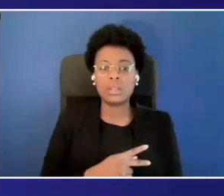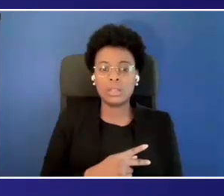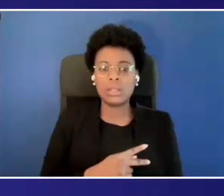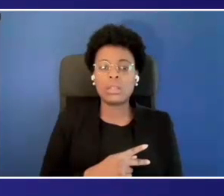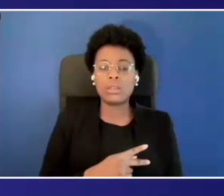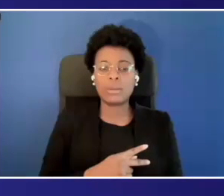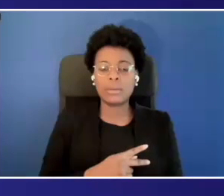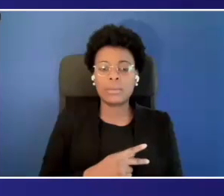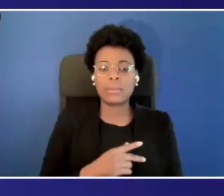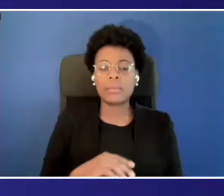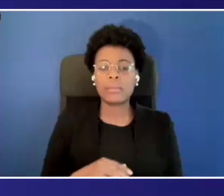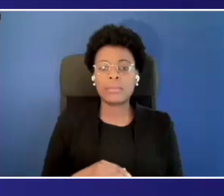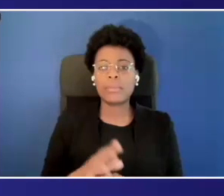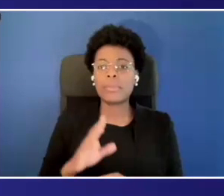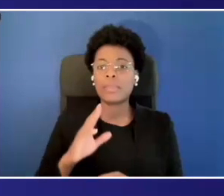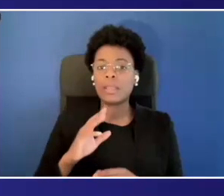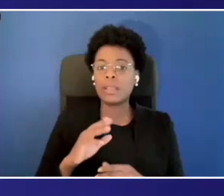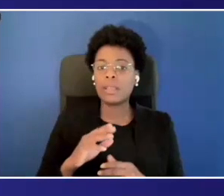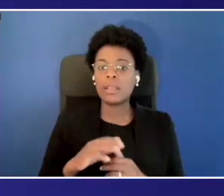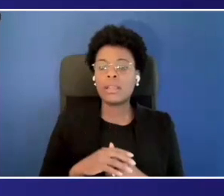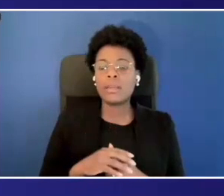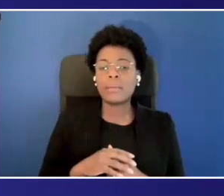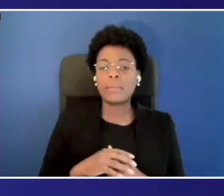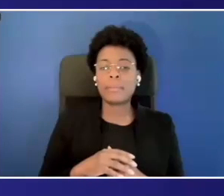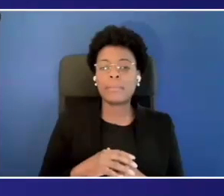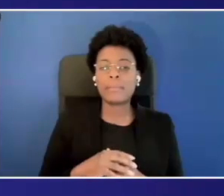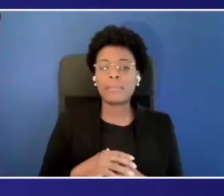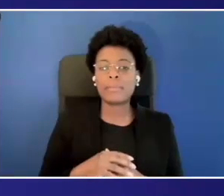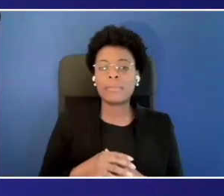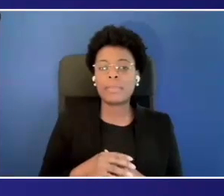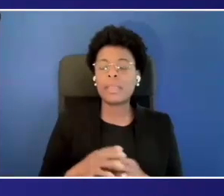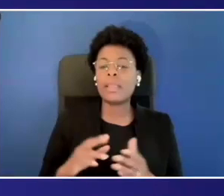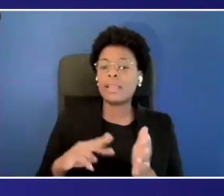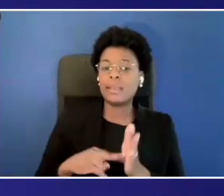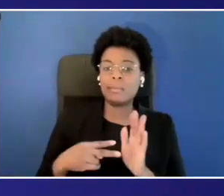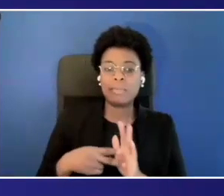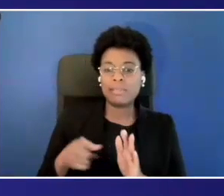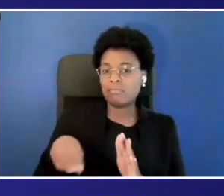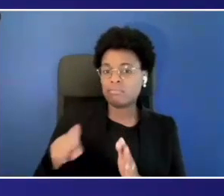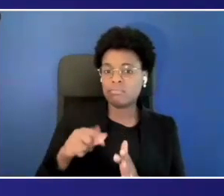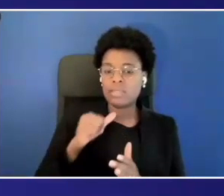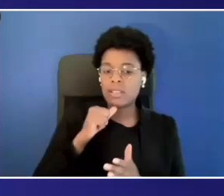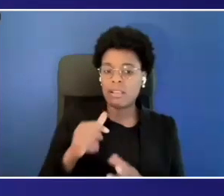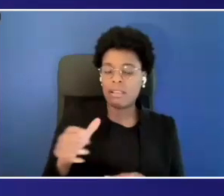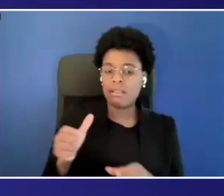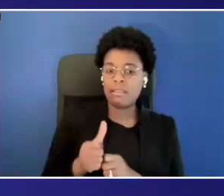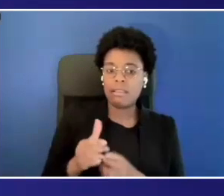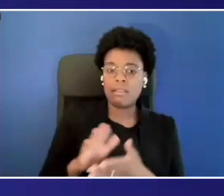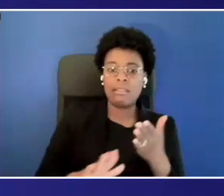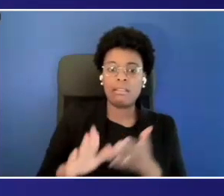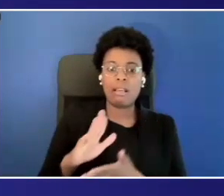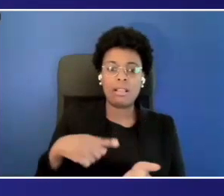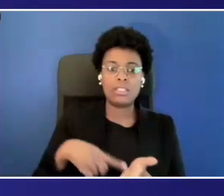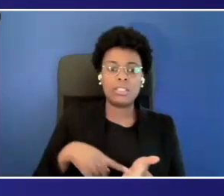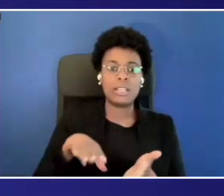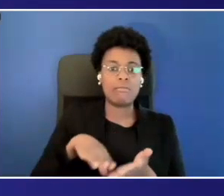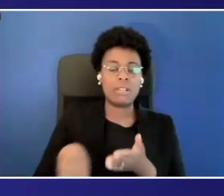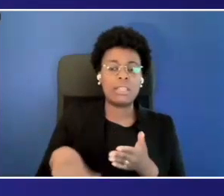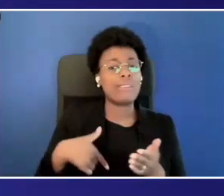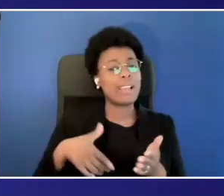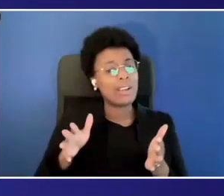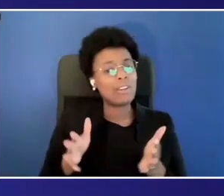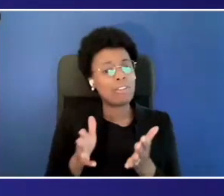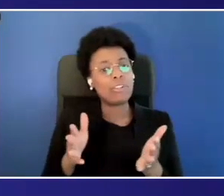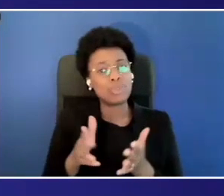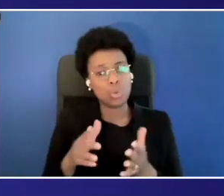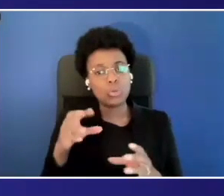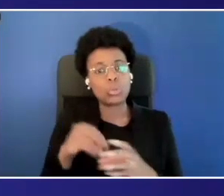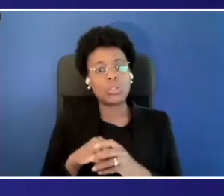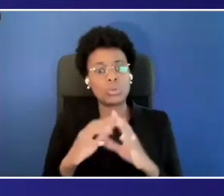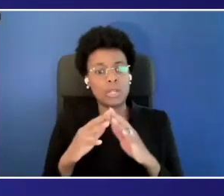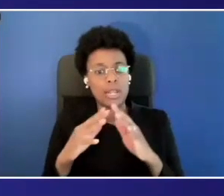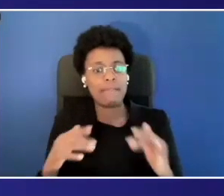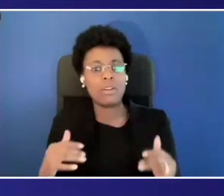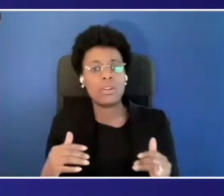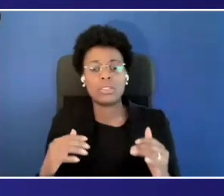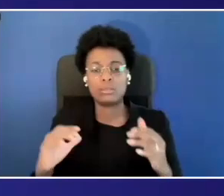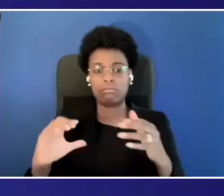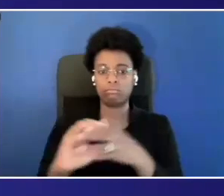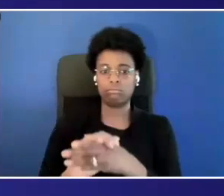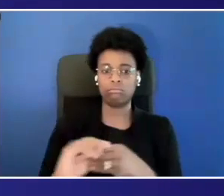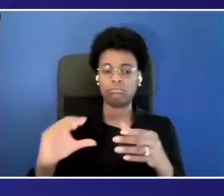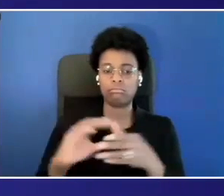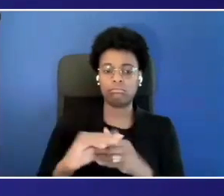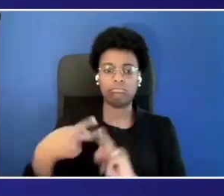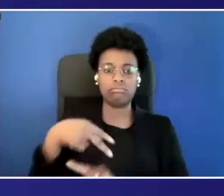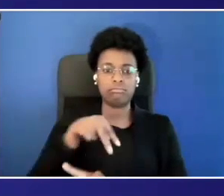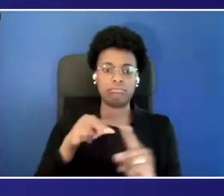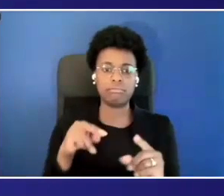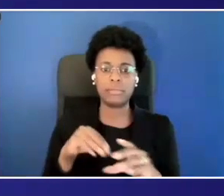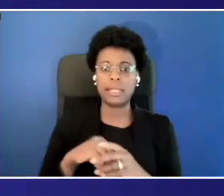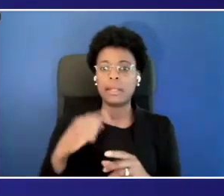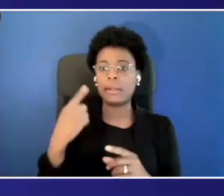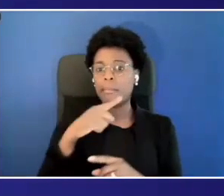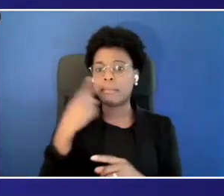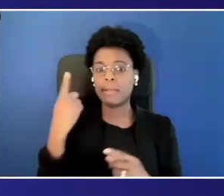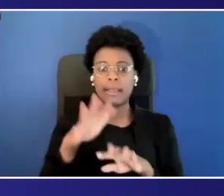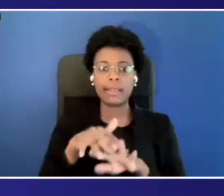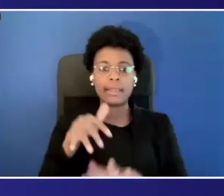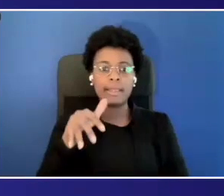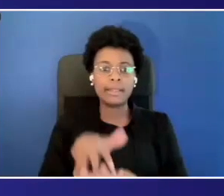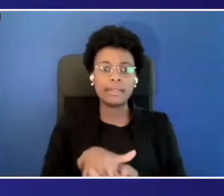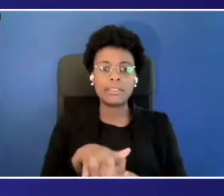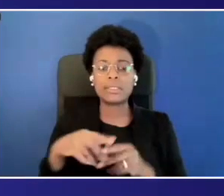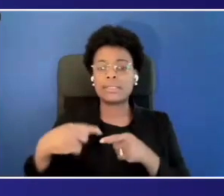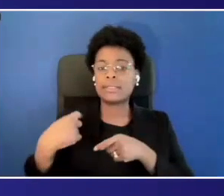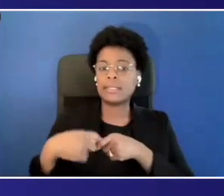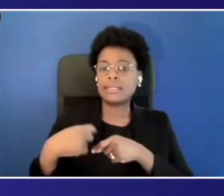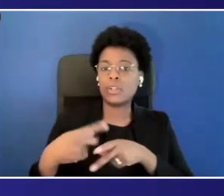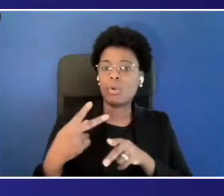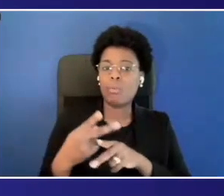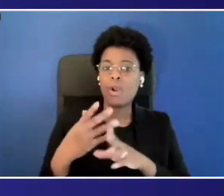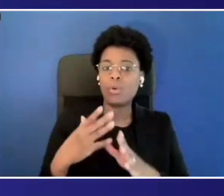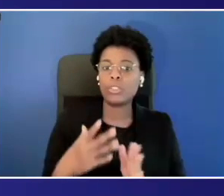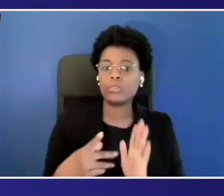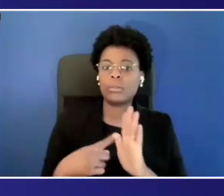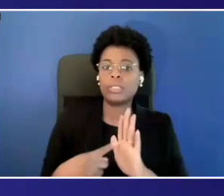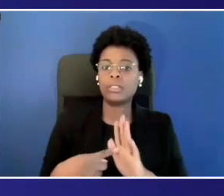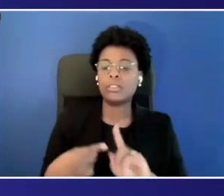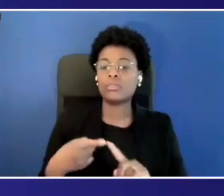To college and debt relief. For many Americans. And to close, I strongly urge including diverse voices in this room making process, especially black, indigenous, and Latino bars and representatives from HSIs and MSIs, their perspectives are essential to improving these programs.